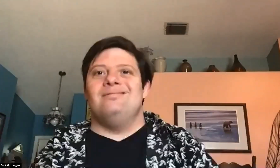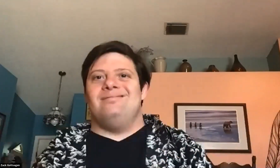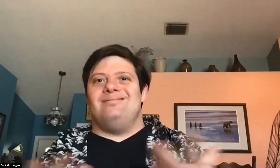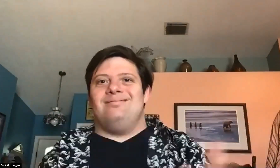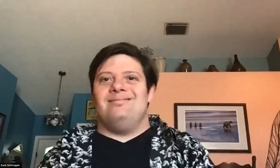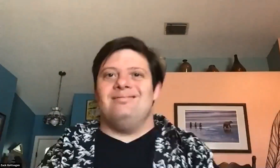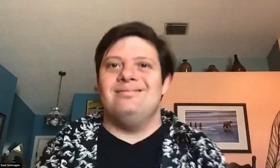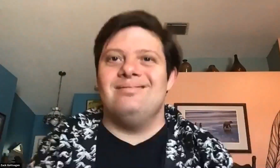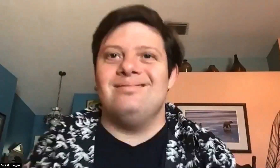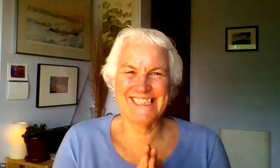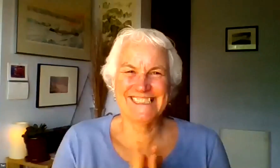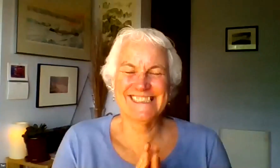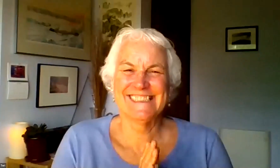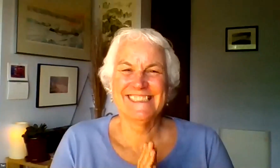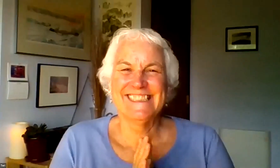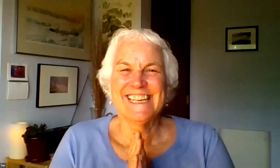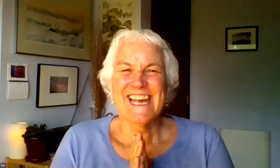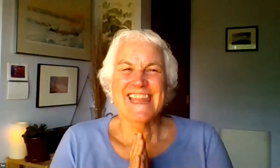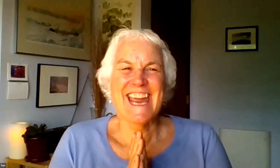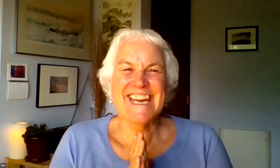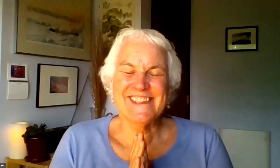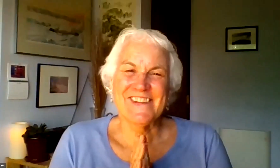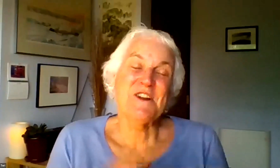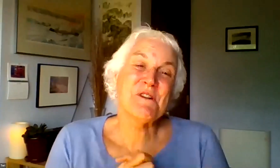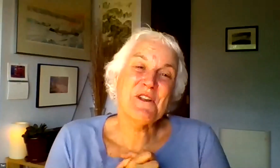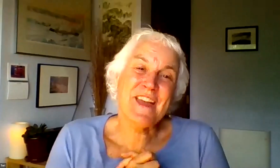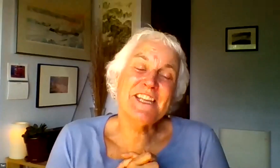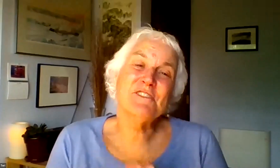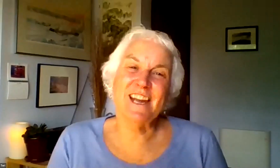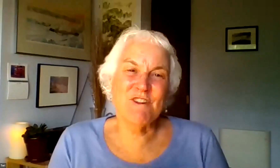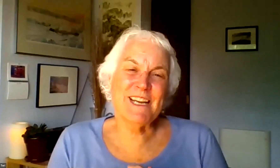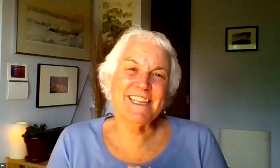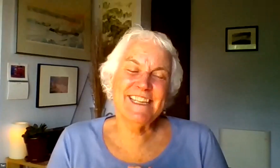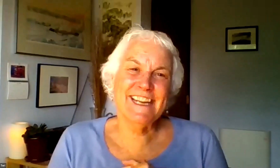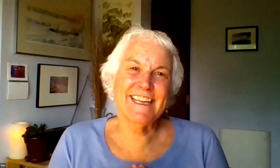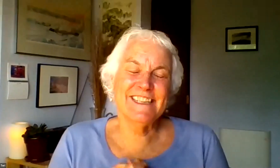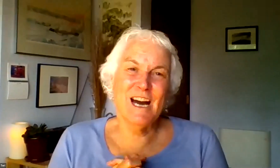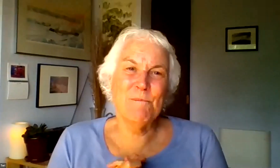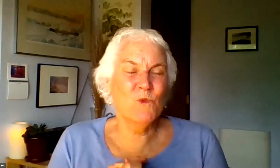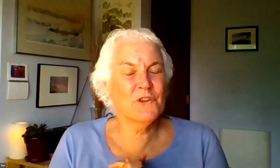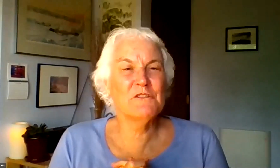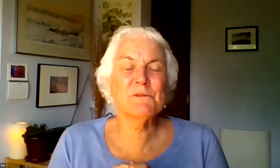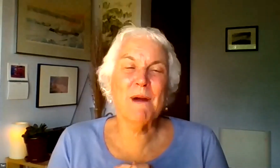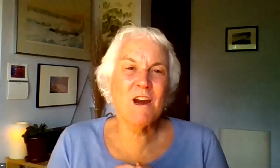love being with a wonderful people